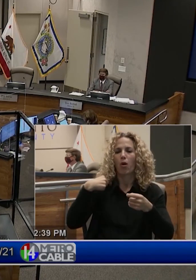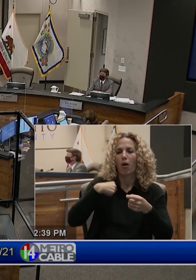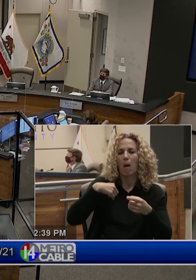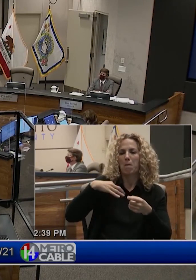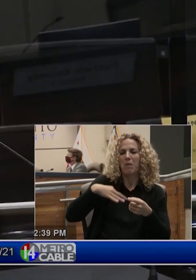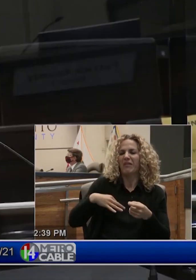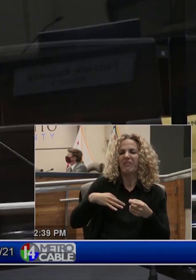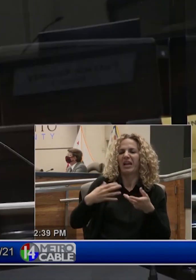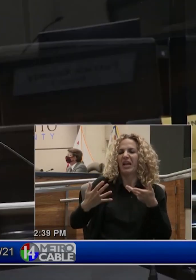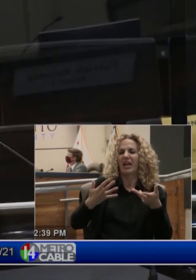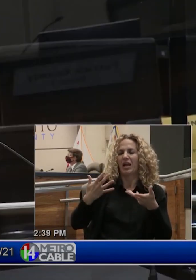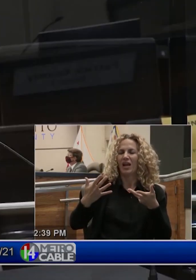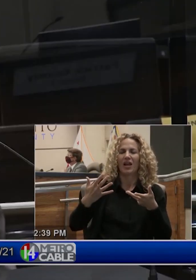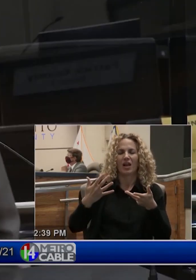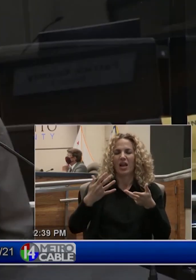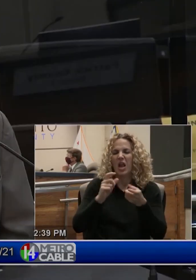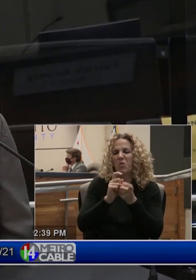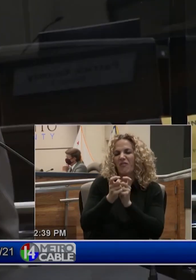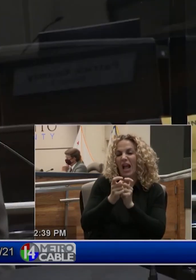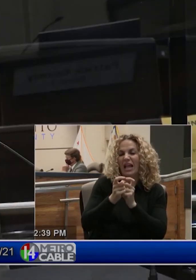IS THAT FAIR GAME IN TERMS OF REVISING MAPS? .